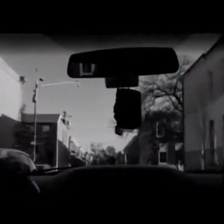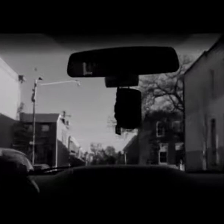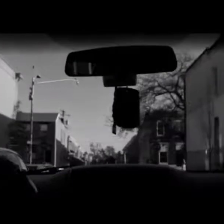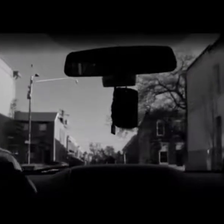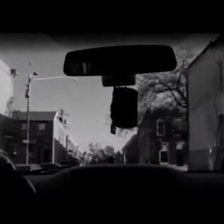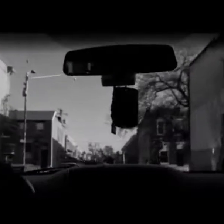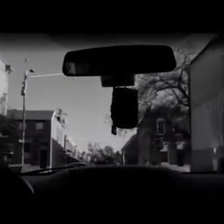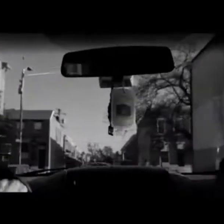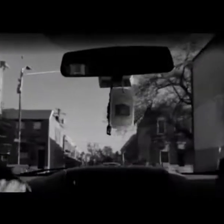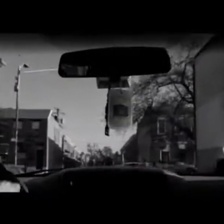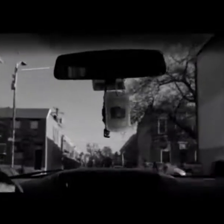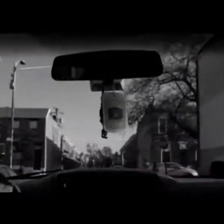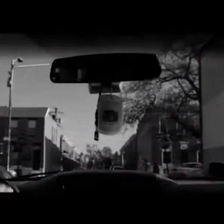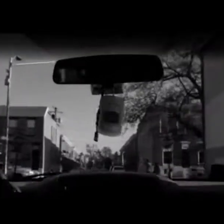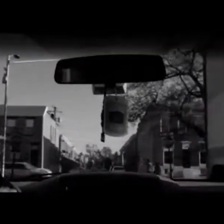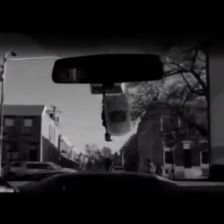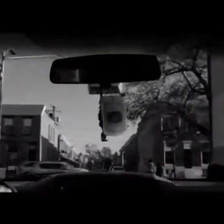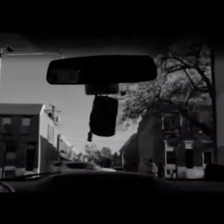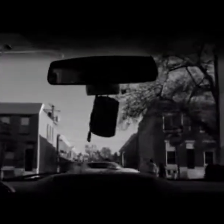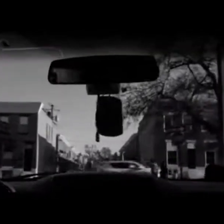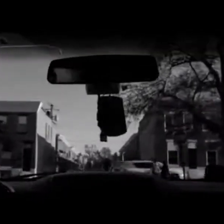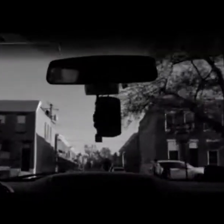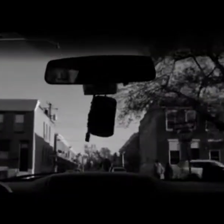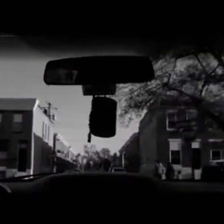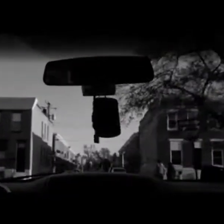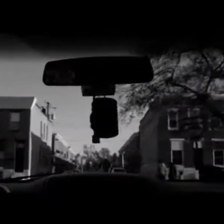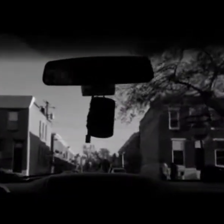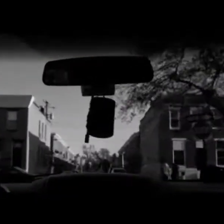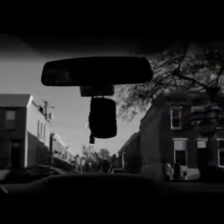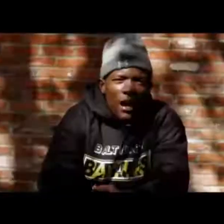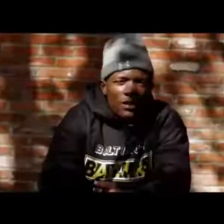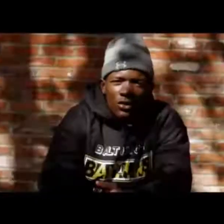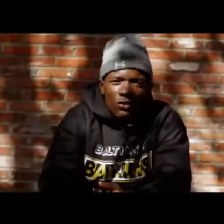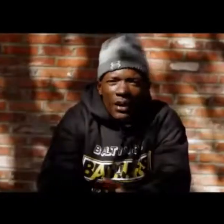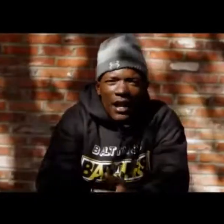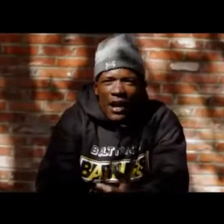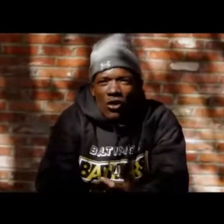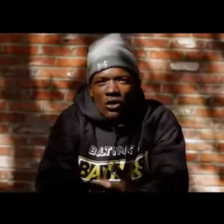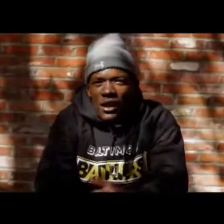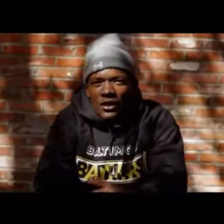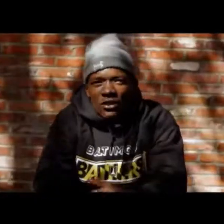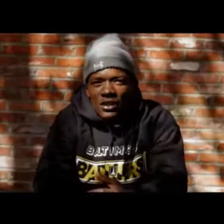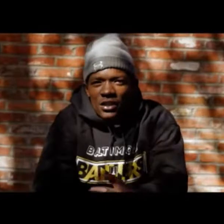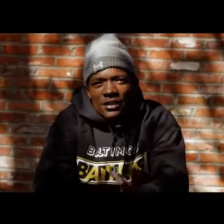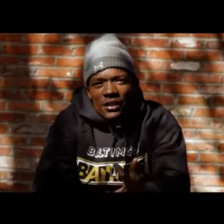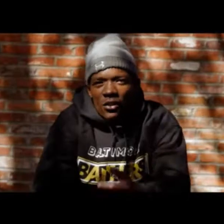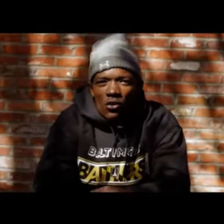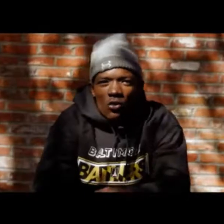put out the house now damn i'm getting out the house and trying to do good if i still was doing what i used to do